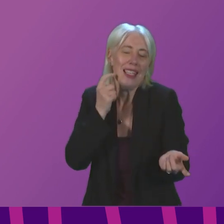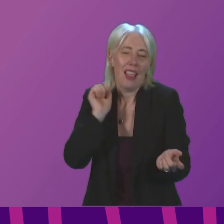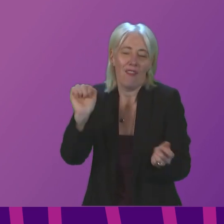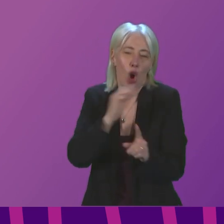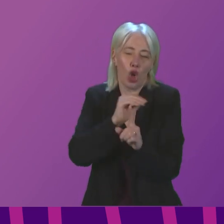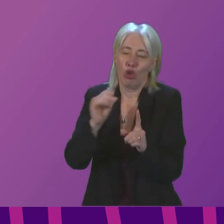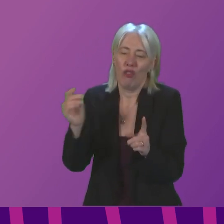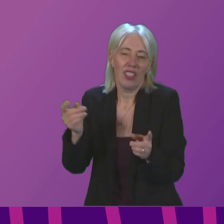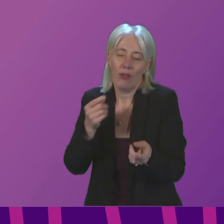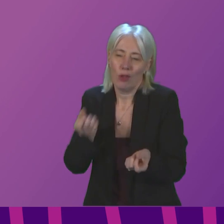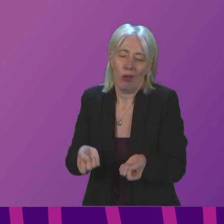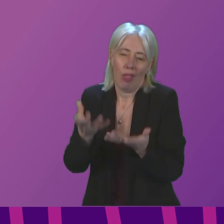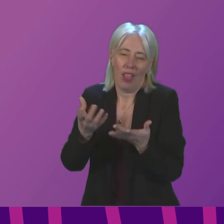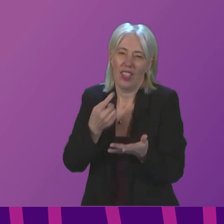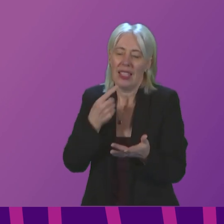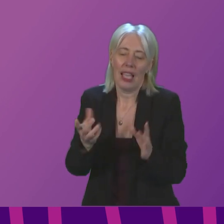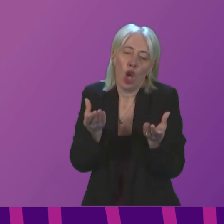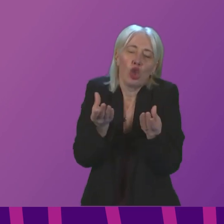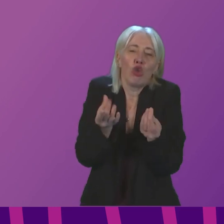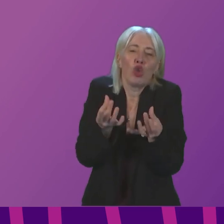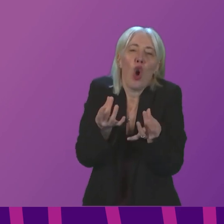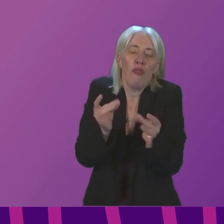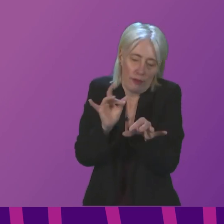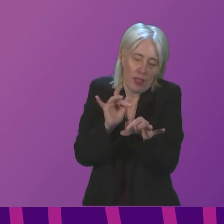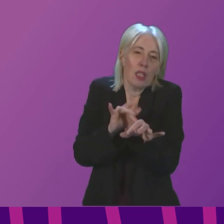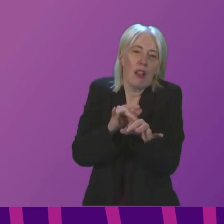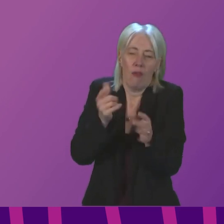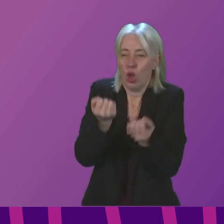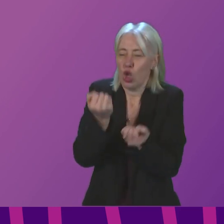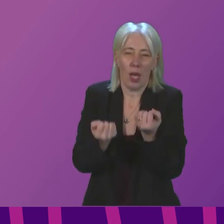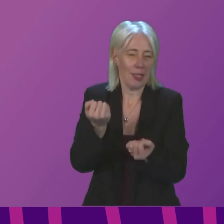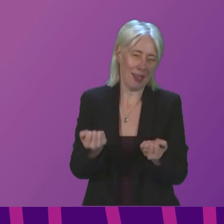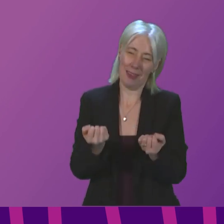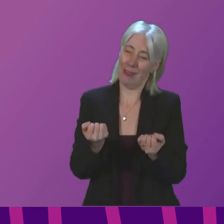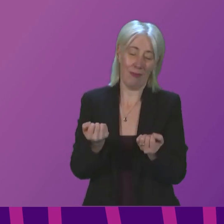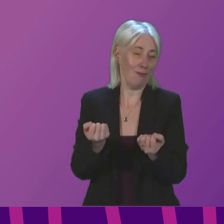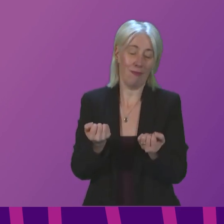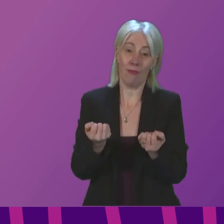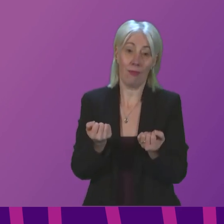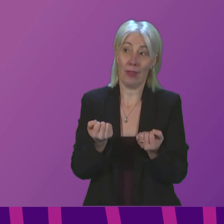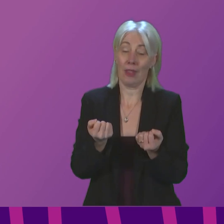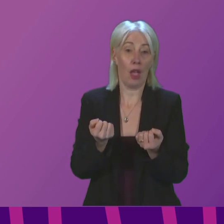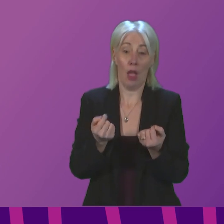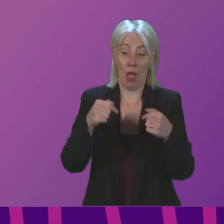to describe our country as having soft-touch justice when we have some of the lowest crime